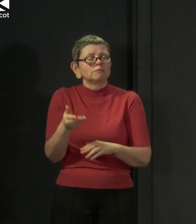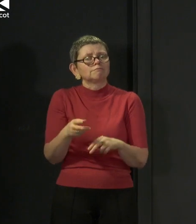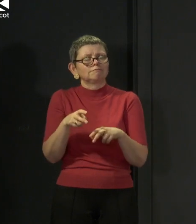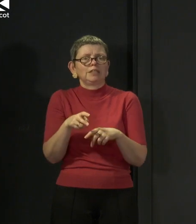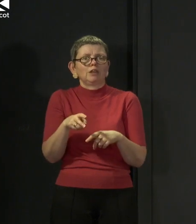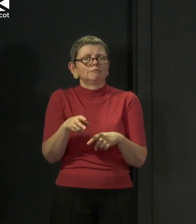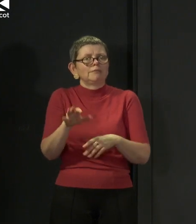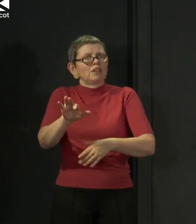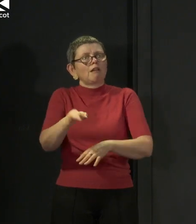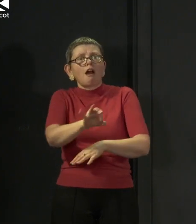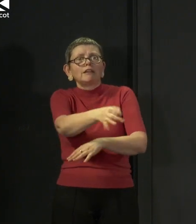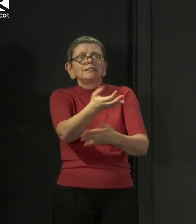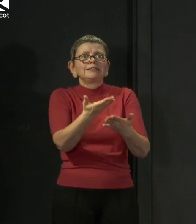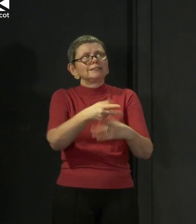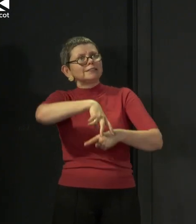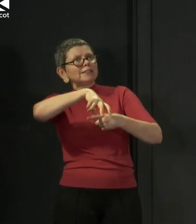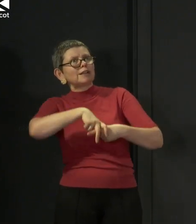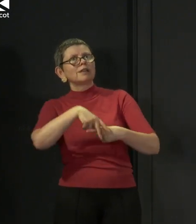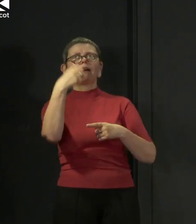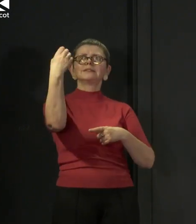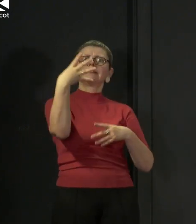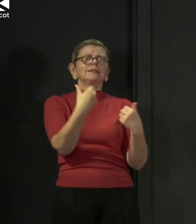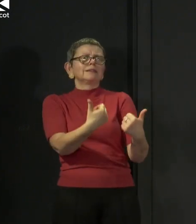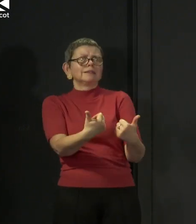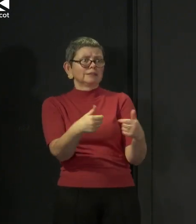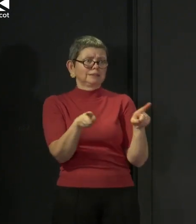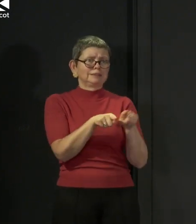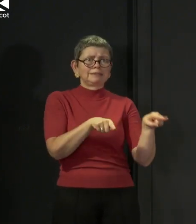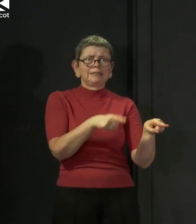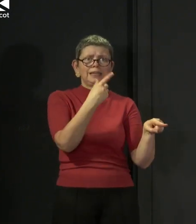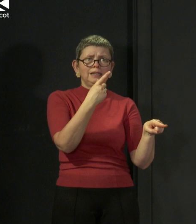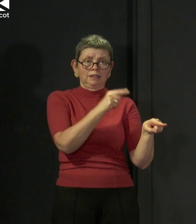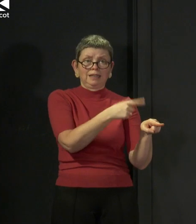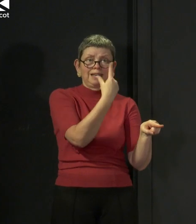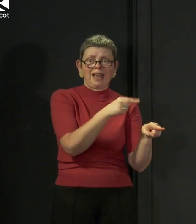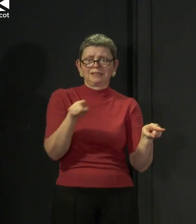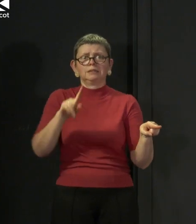when the weather has been as it has been lately. So that has been one of the main reasons why,